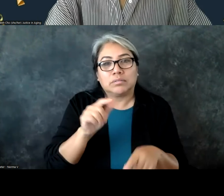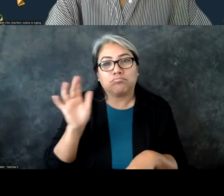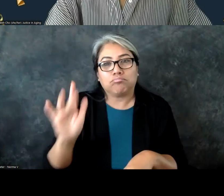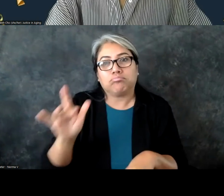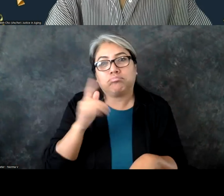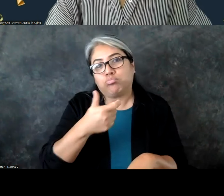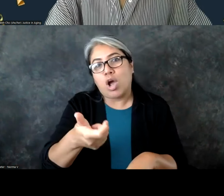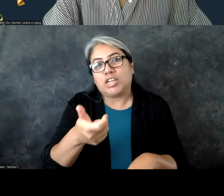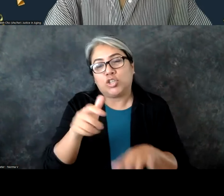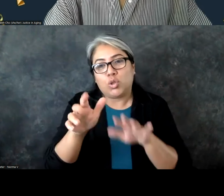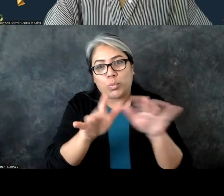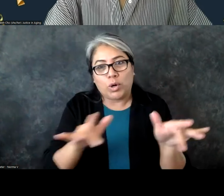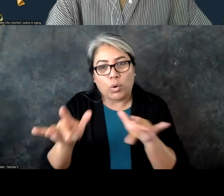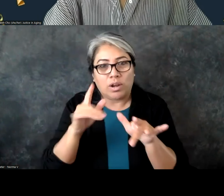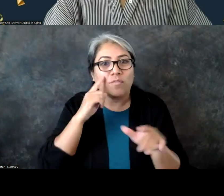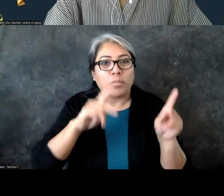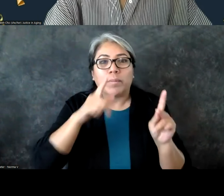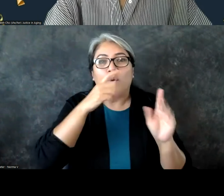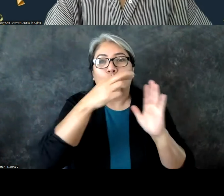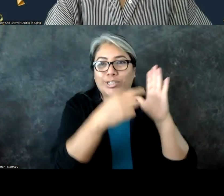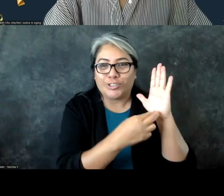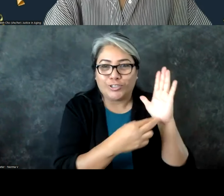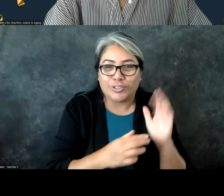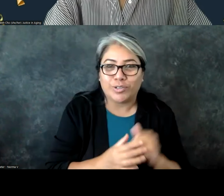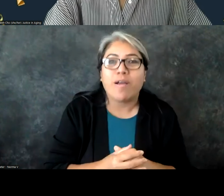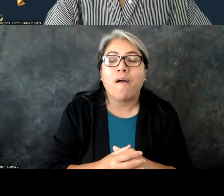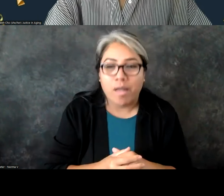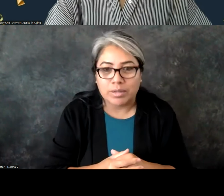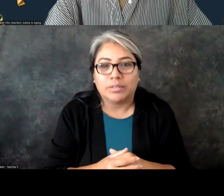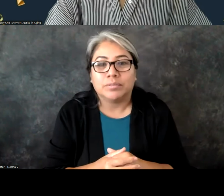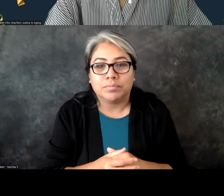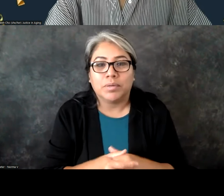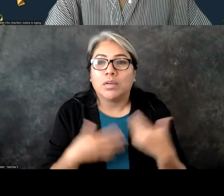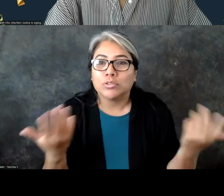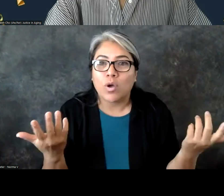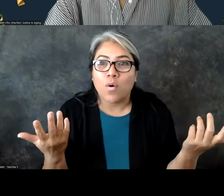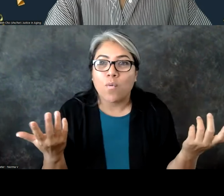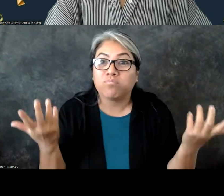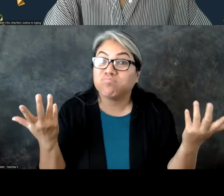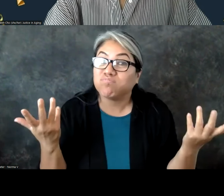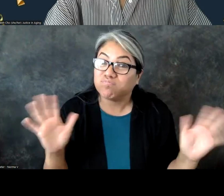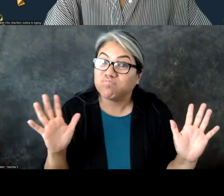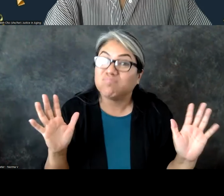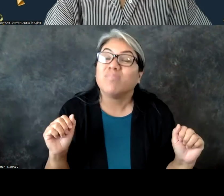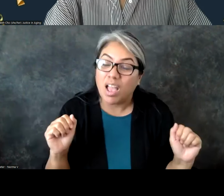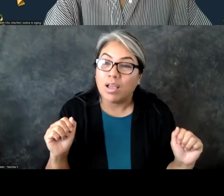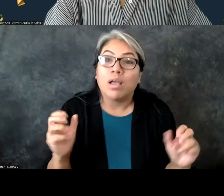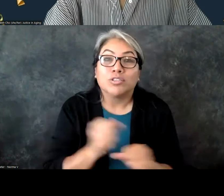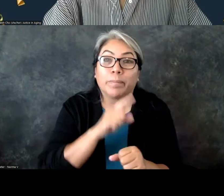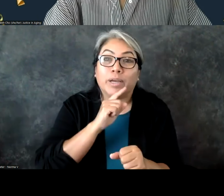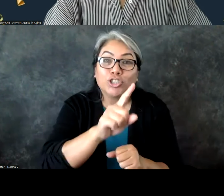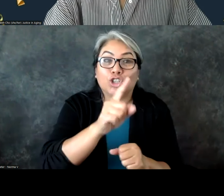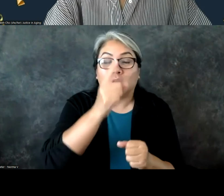all of the information from the chat as well as a link to